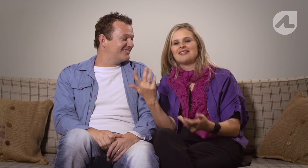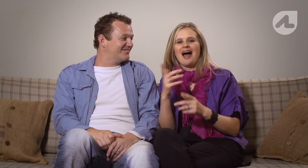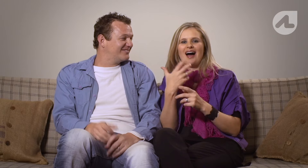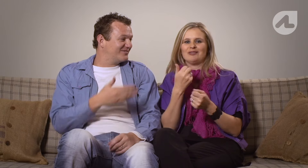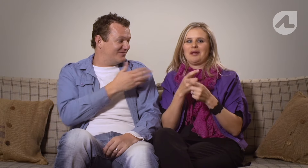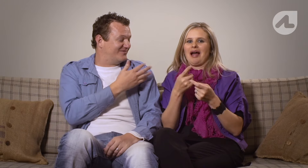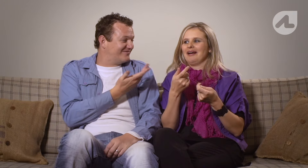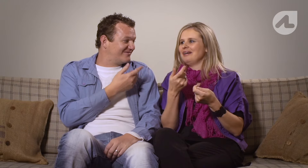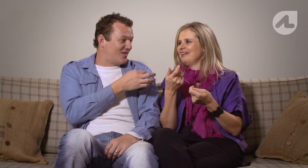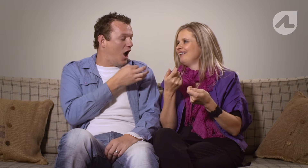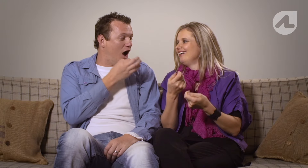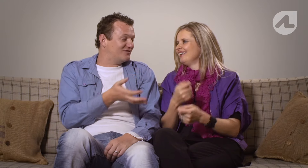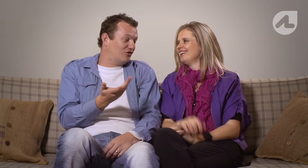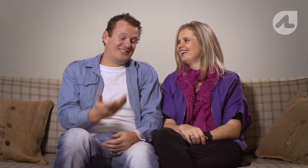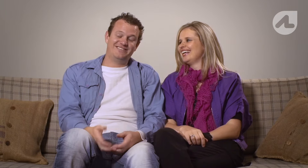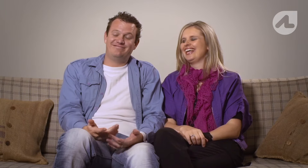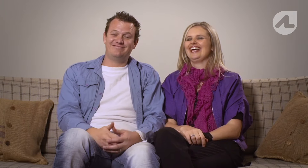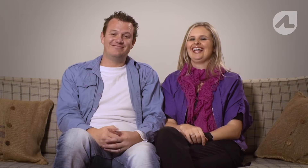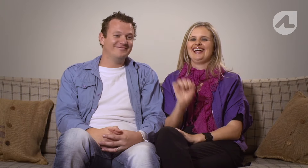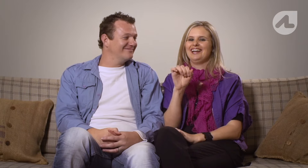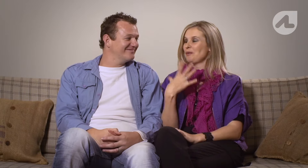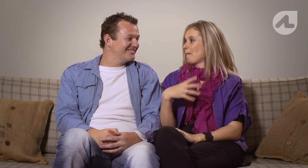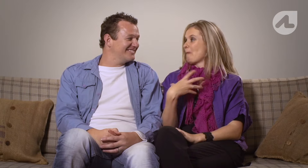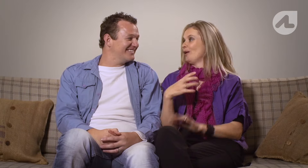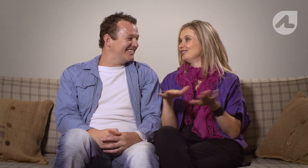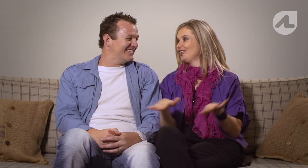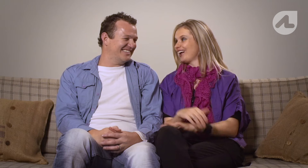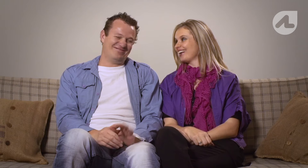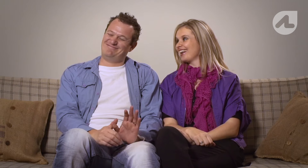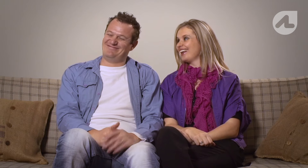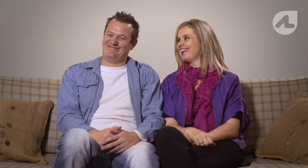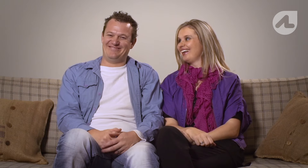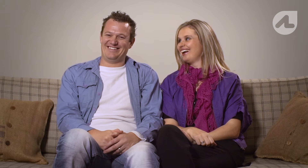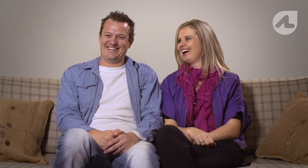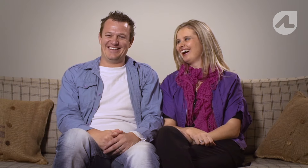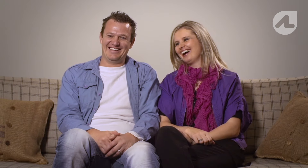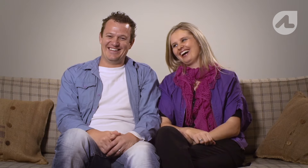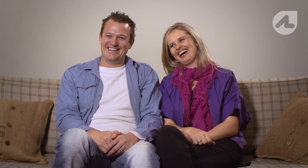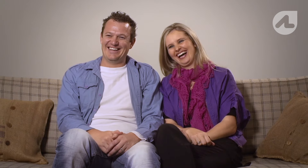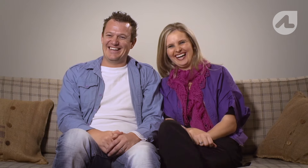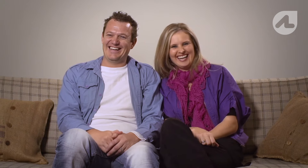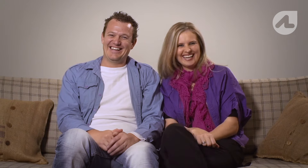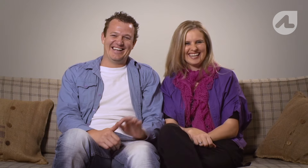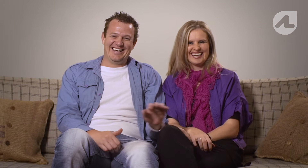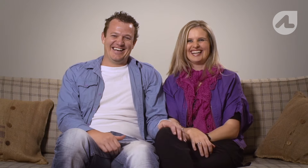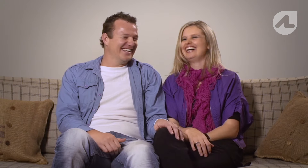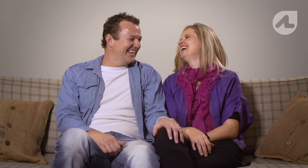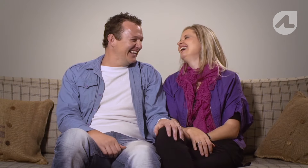That's what you get with having kids. Oh, of course. Do you want more kids? No, no.